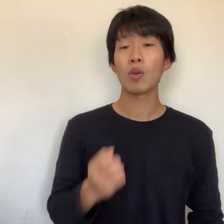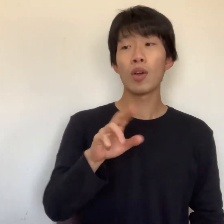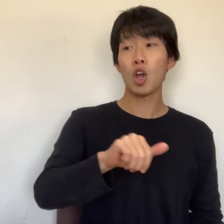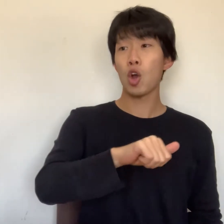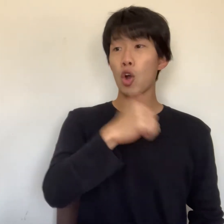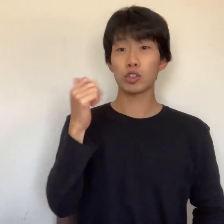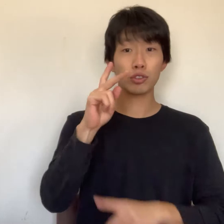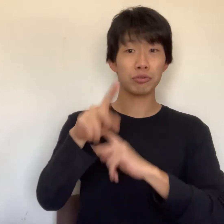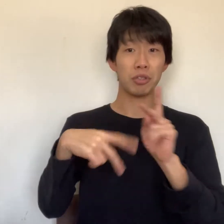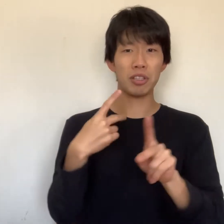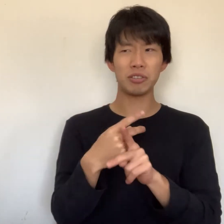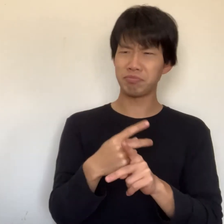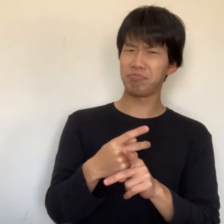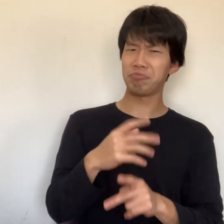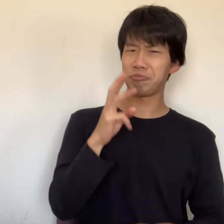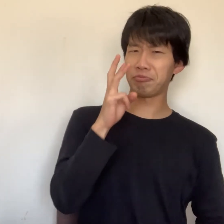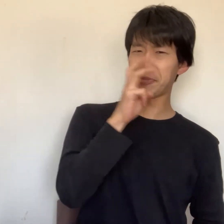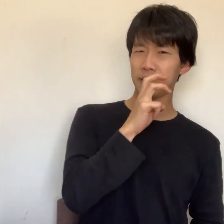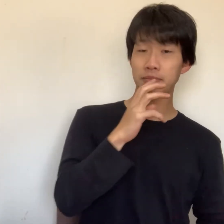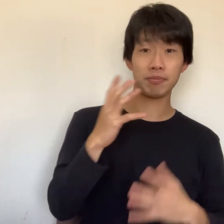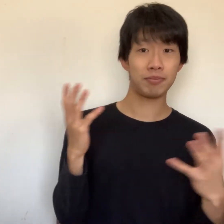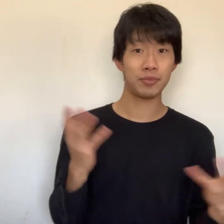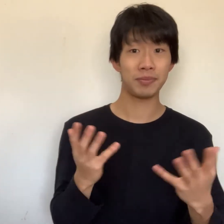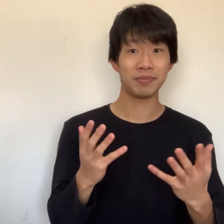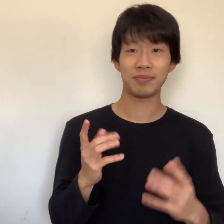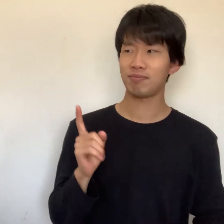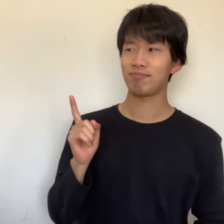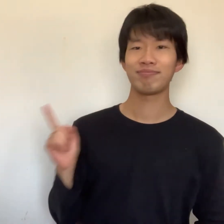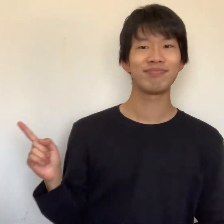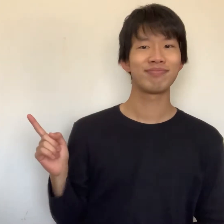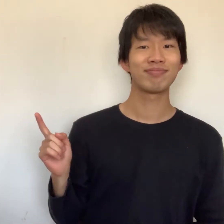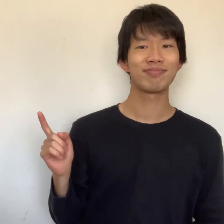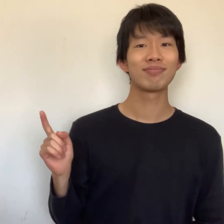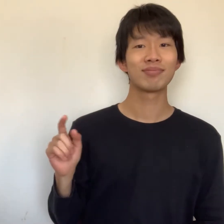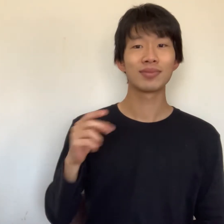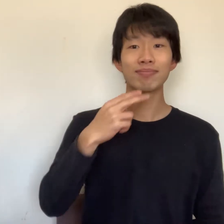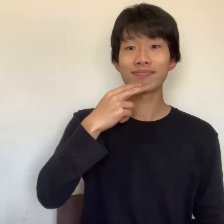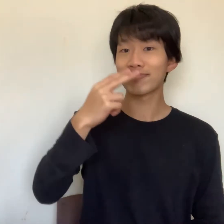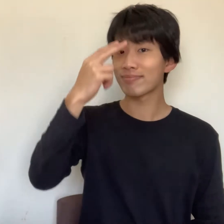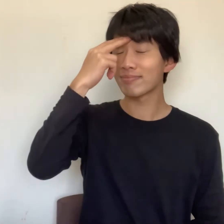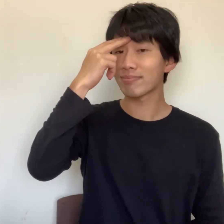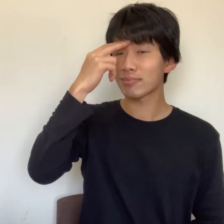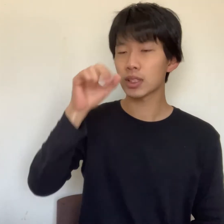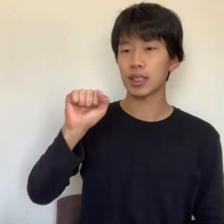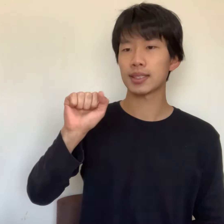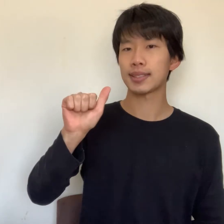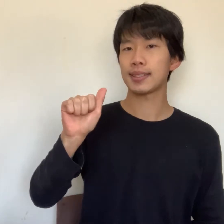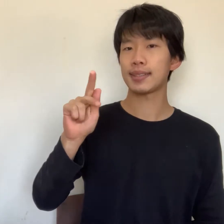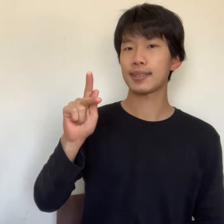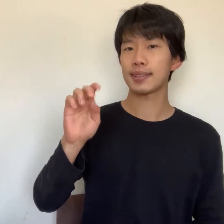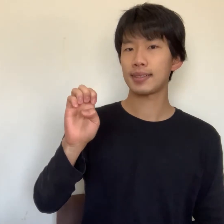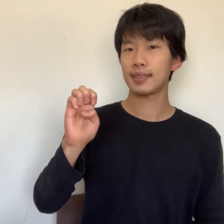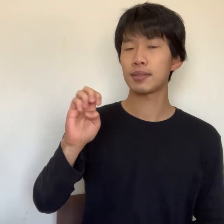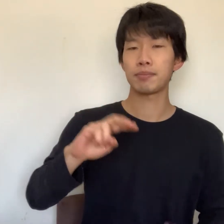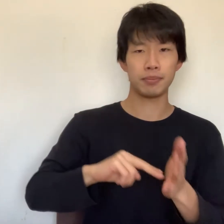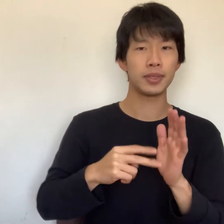Another kind of KitKat has a weird flavor. Sake flavor!